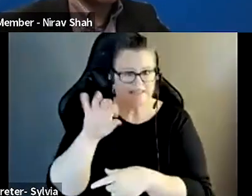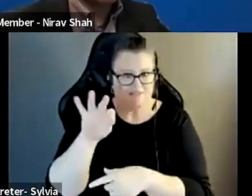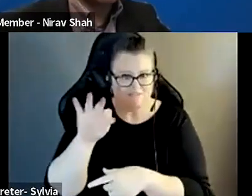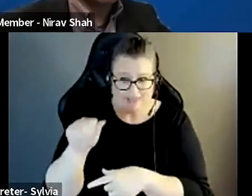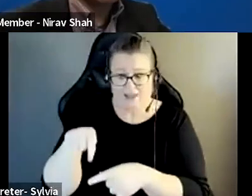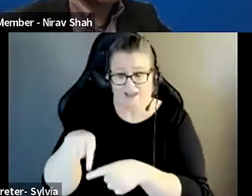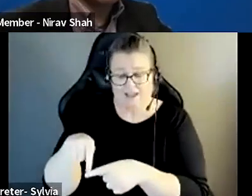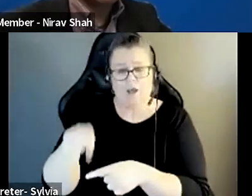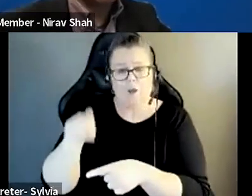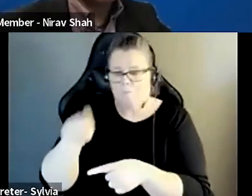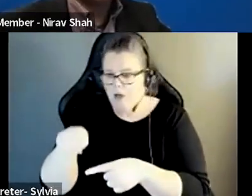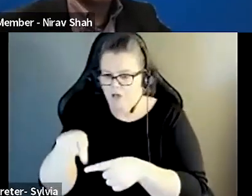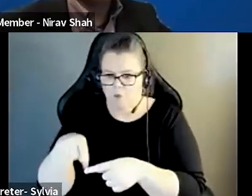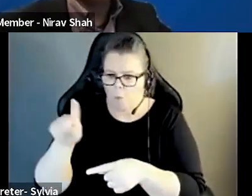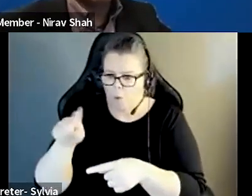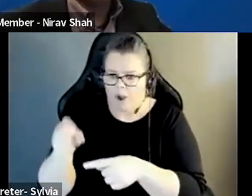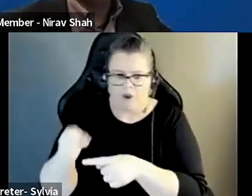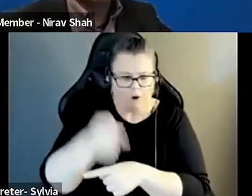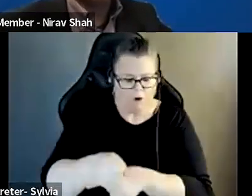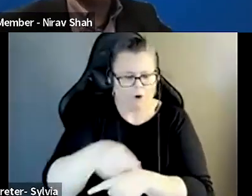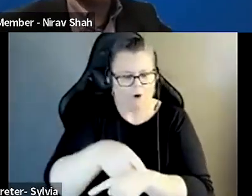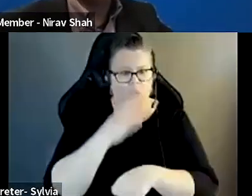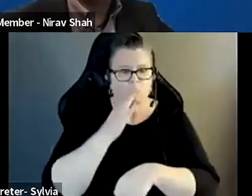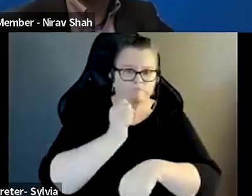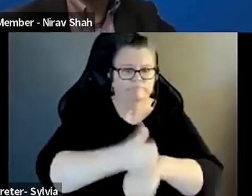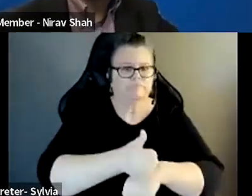So while we are doing those two activities, we're really doing some listening sessions